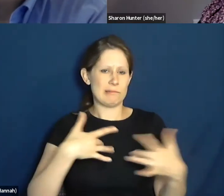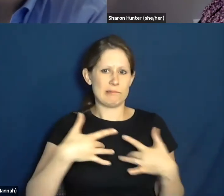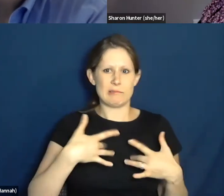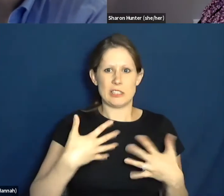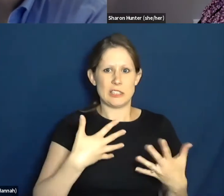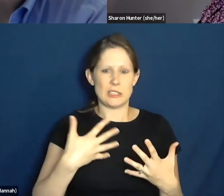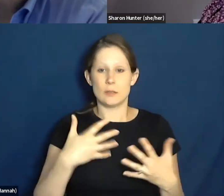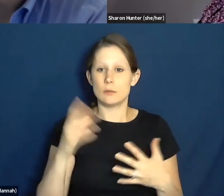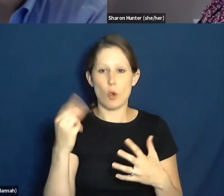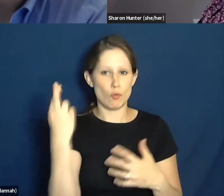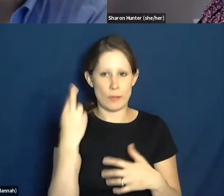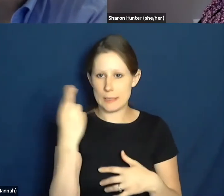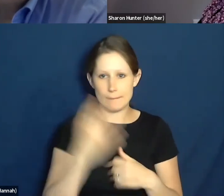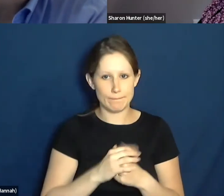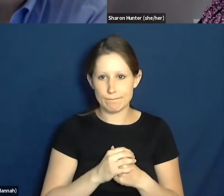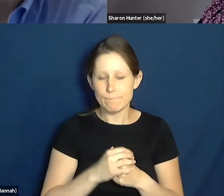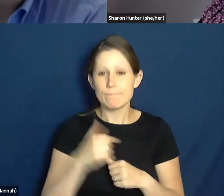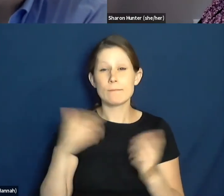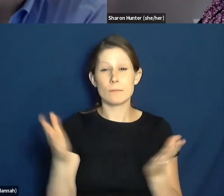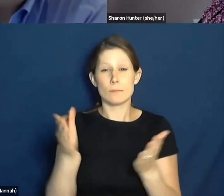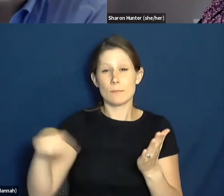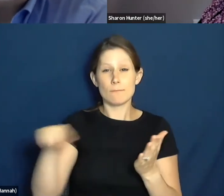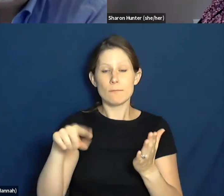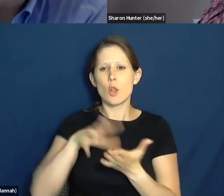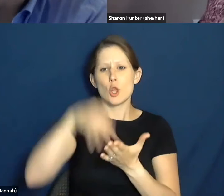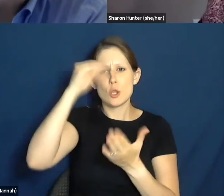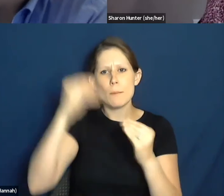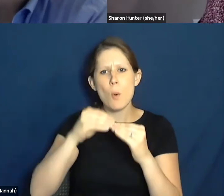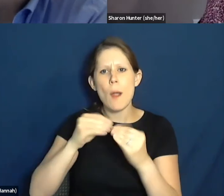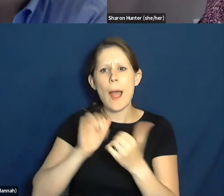I'd urge you to learn more about how things are changing, why they're changing, why the